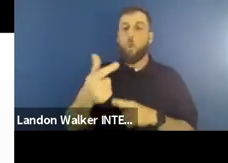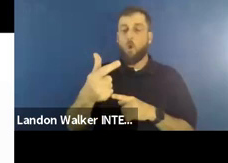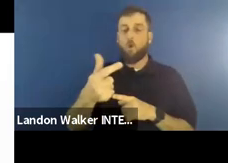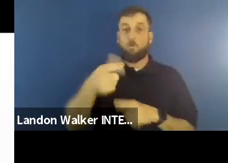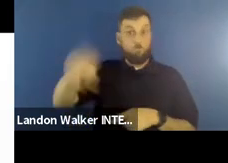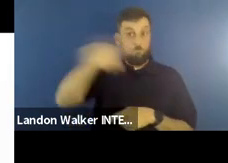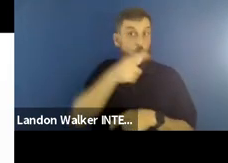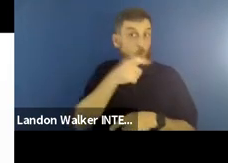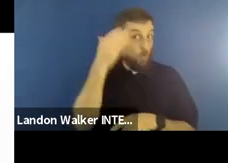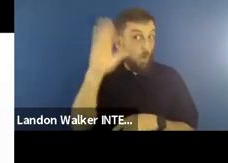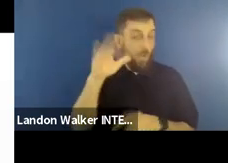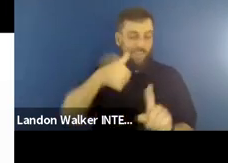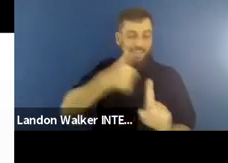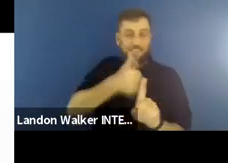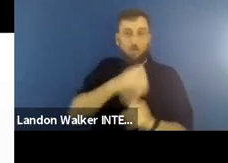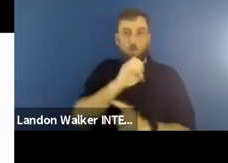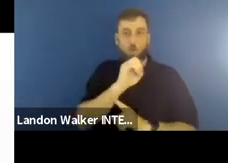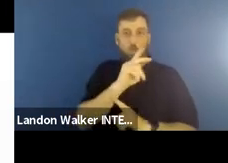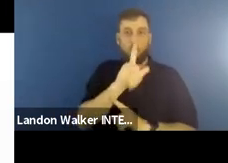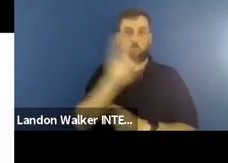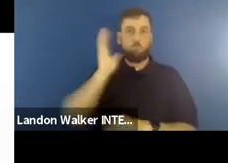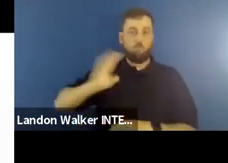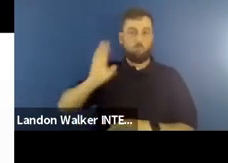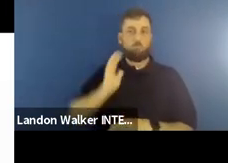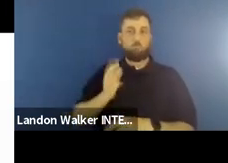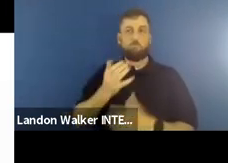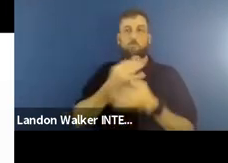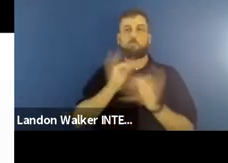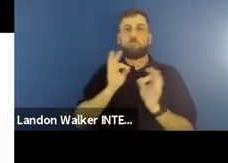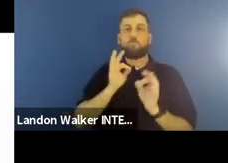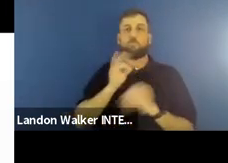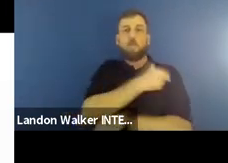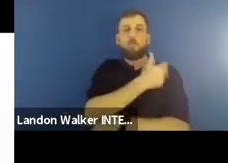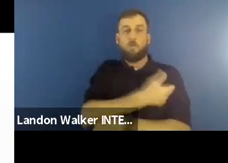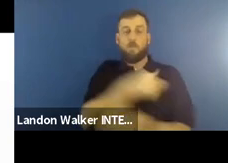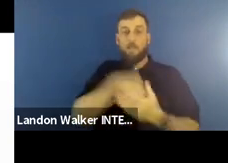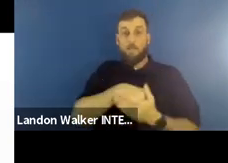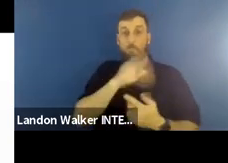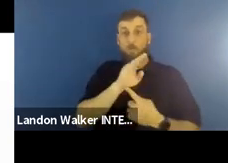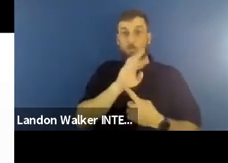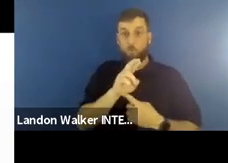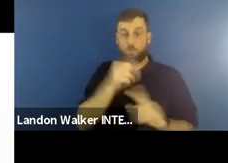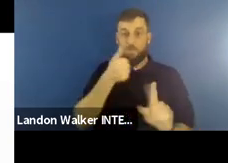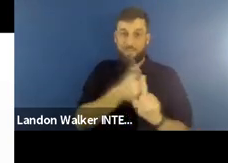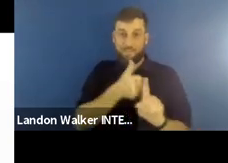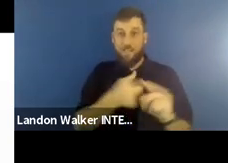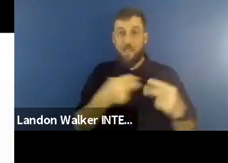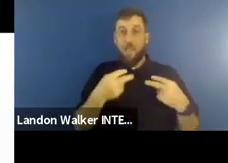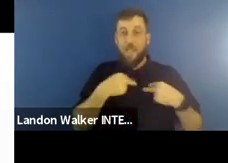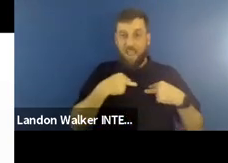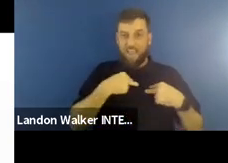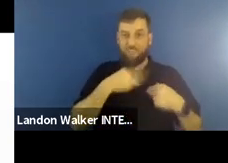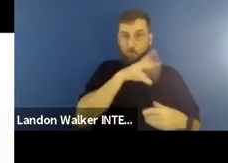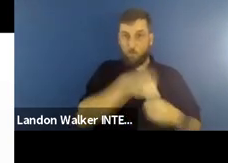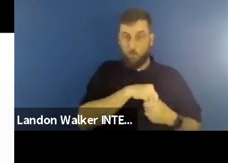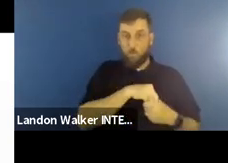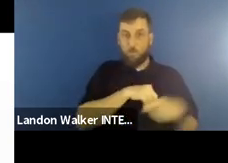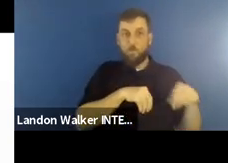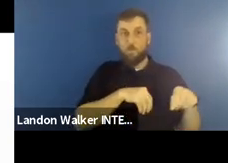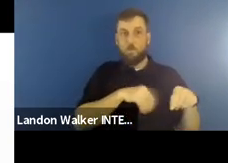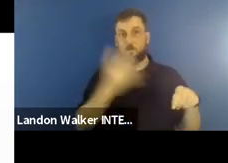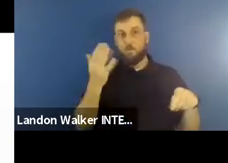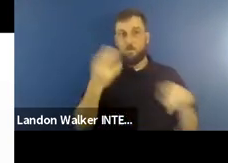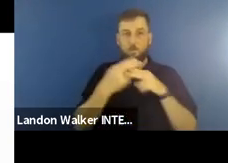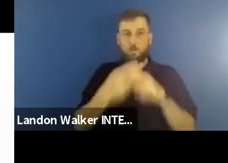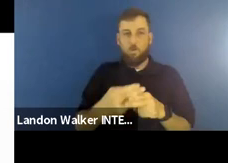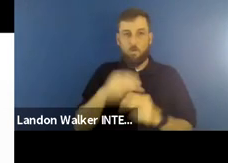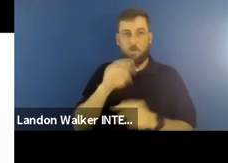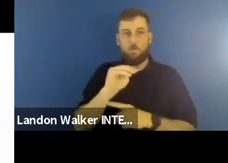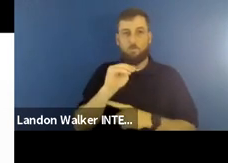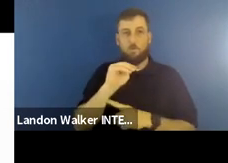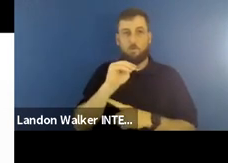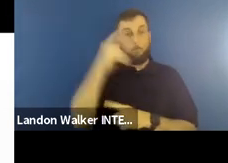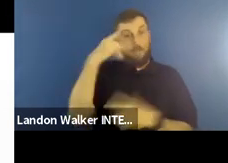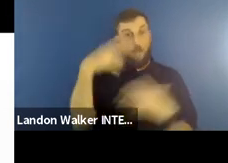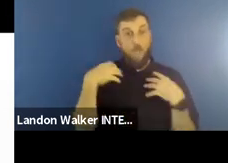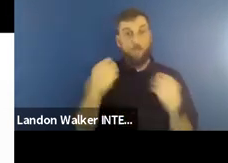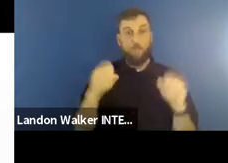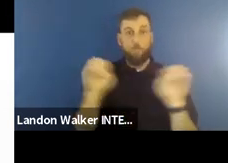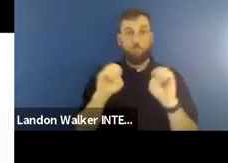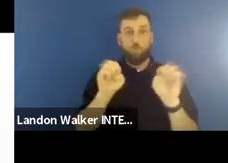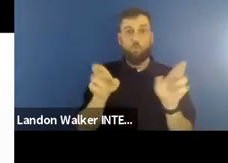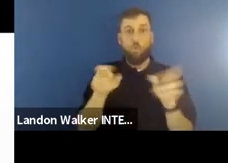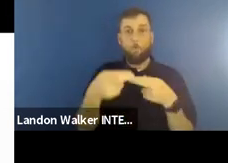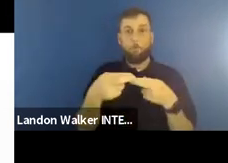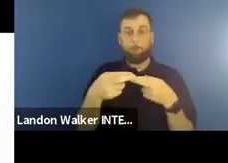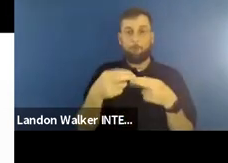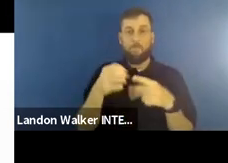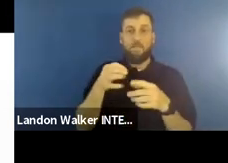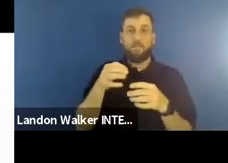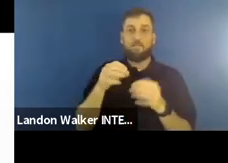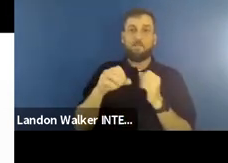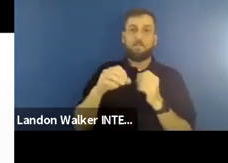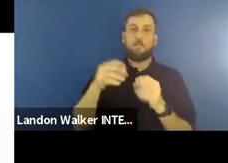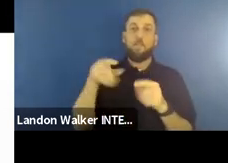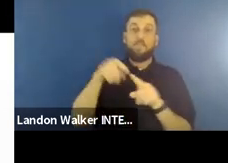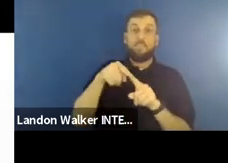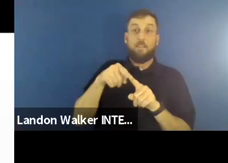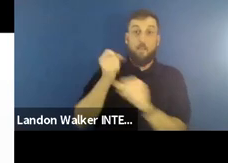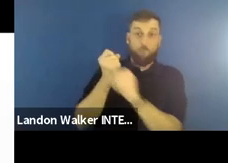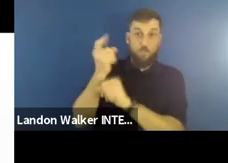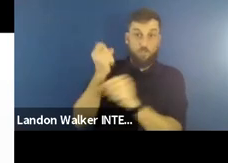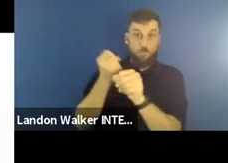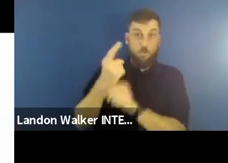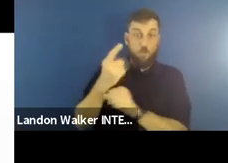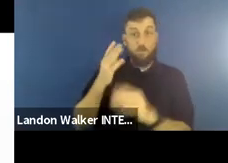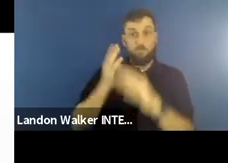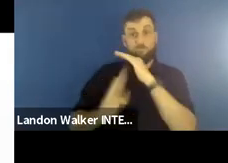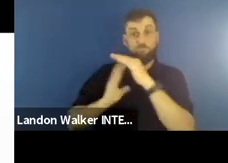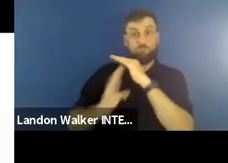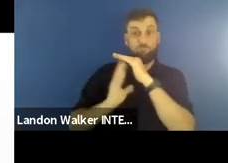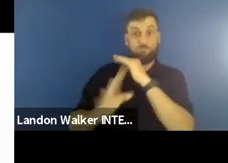or okay long was a Charity Hospital we had here in Baton Rouge in are okay long had within his facility, what was called a medical health, a mental health emergency room extension that saw about 2000 people annually, and it provided mental health services